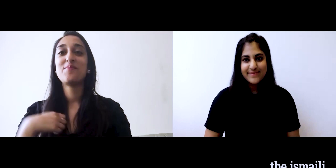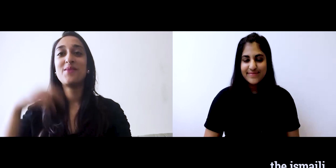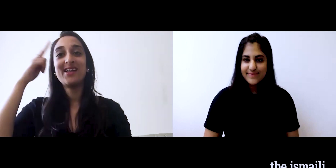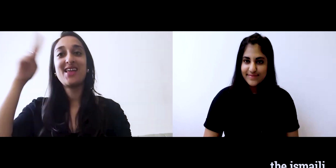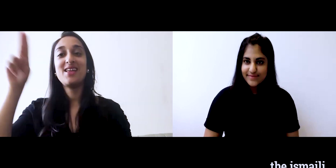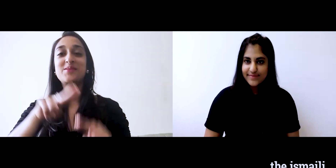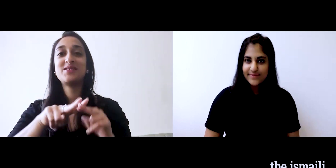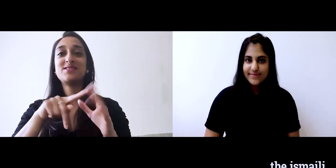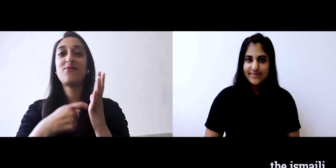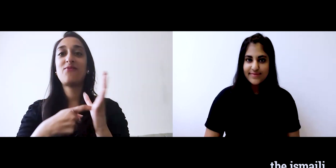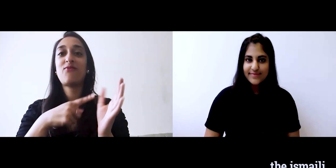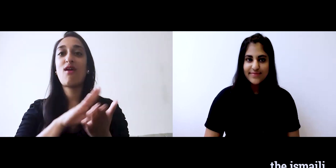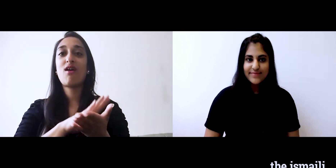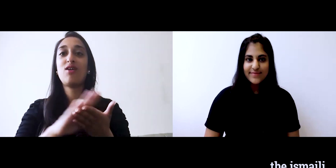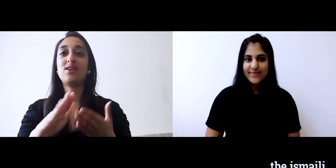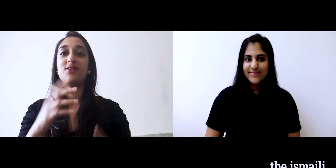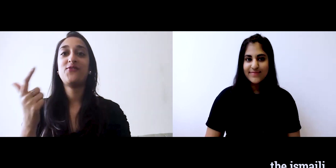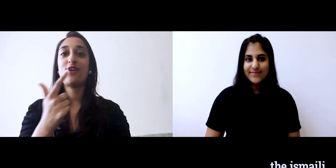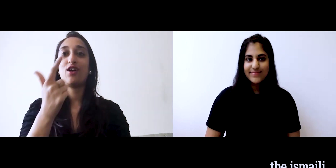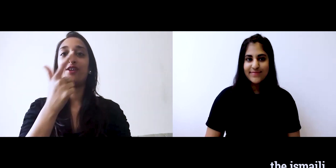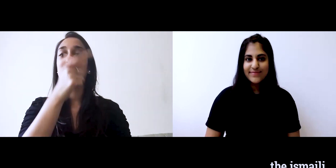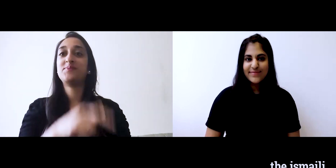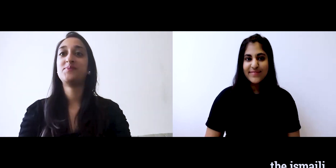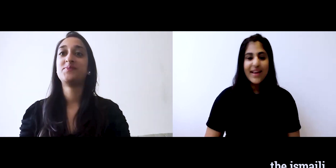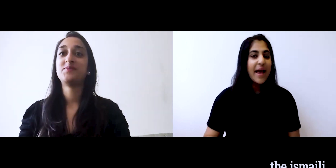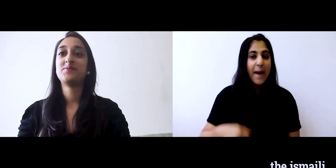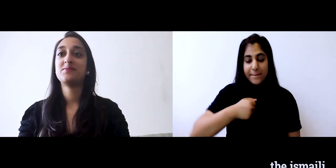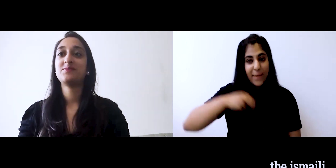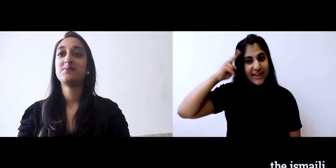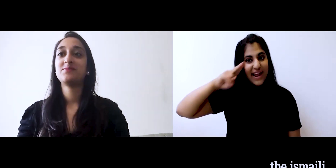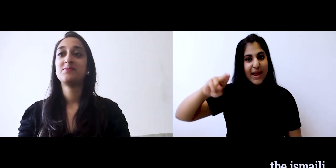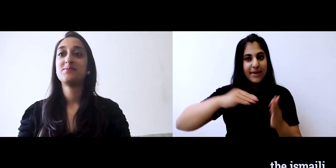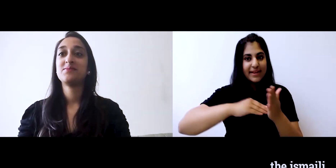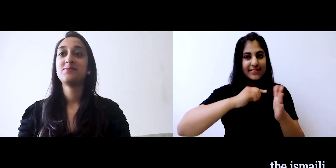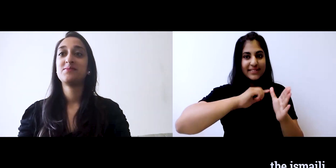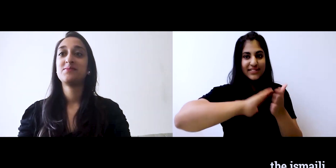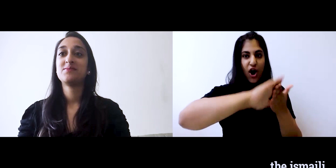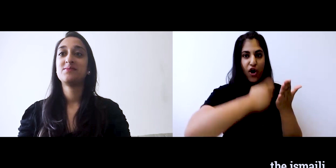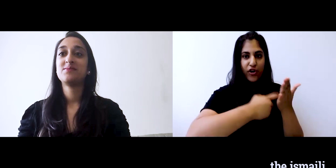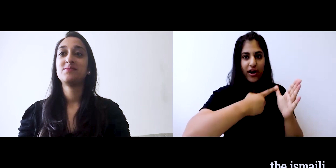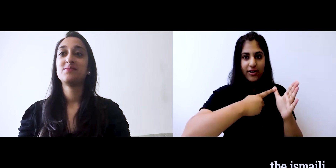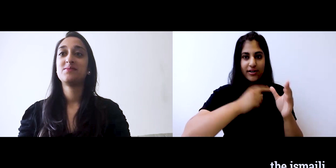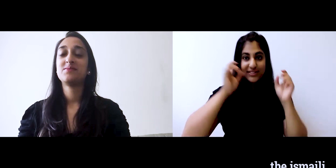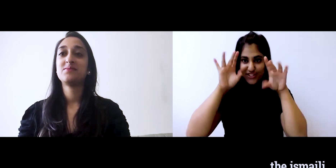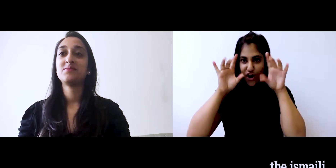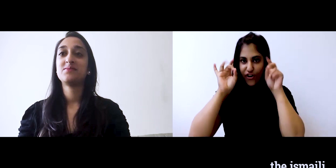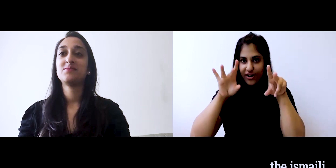My name is Farah, Farah. My name is Zahra, Zahra.